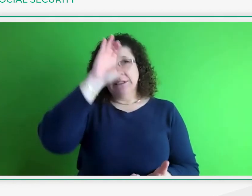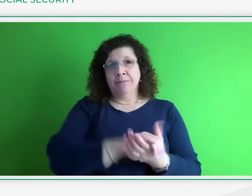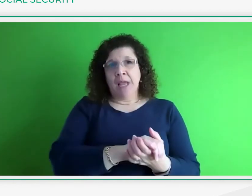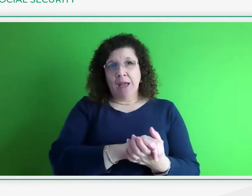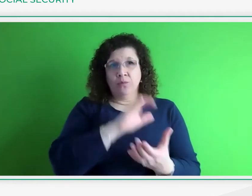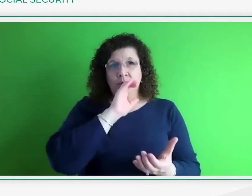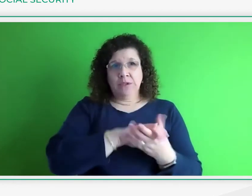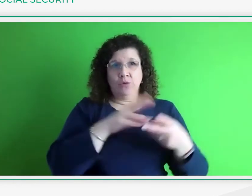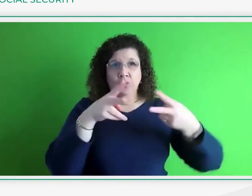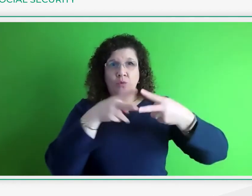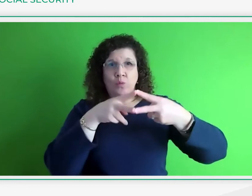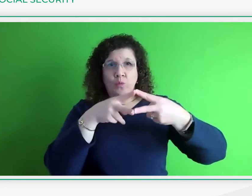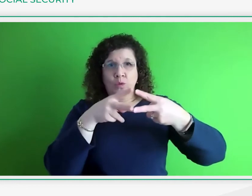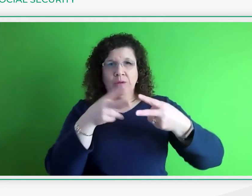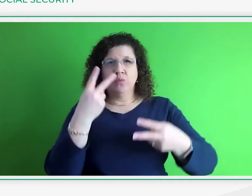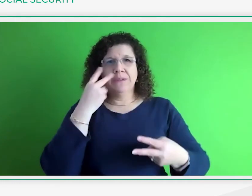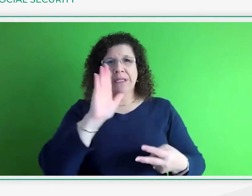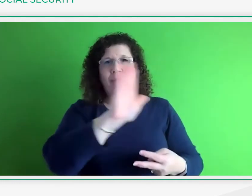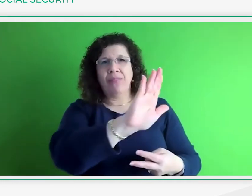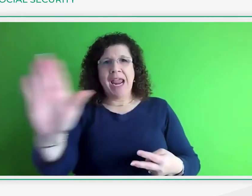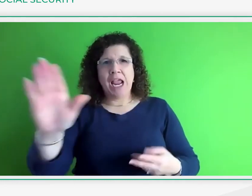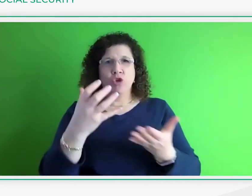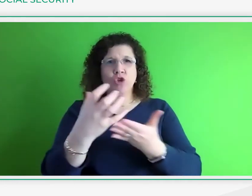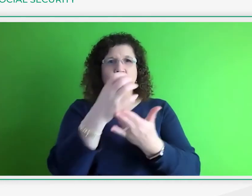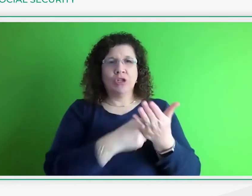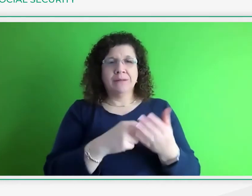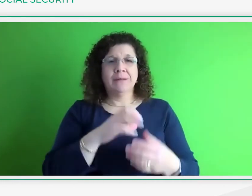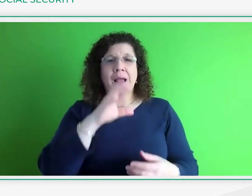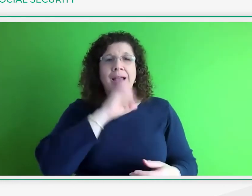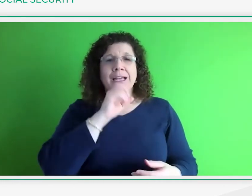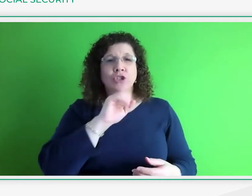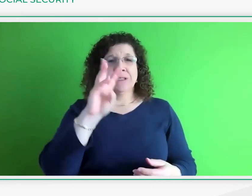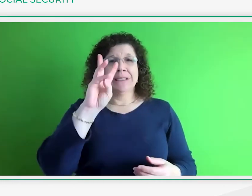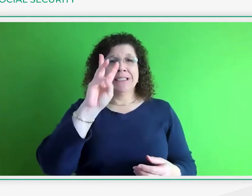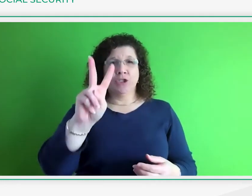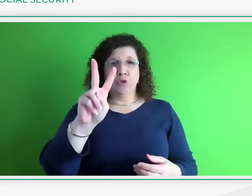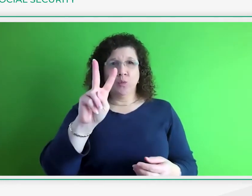Suppose that your spouse . . . you'll see their earnings at age 62.